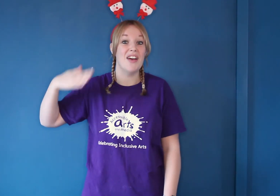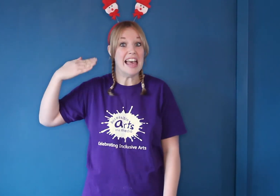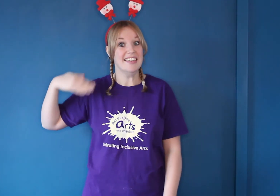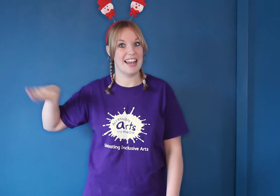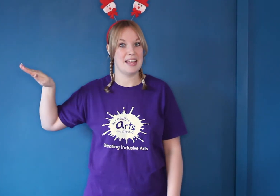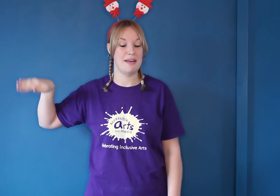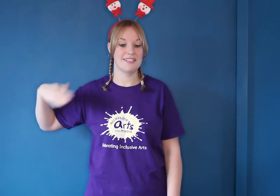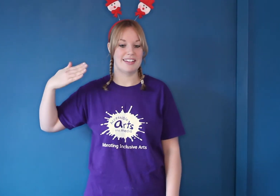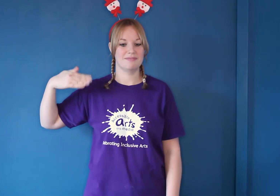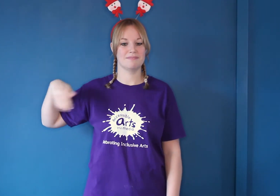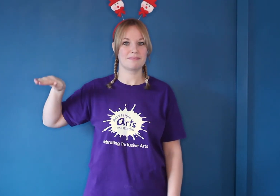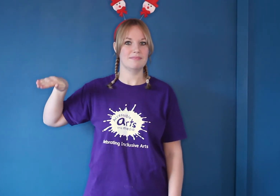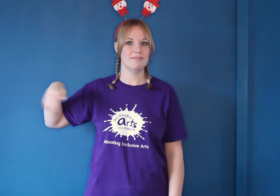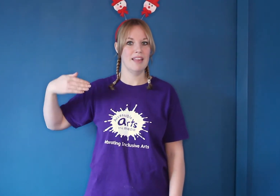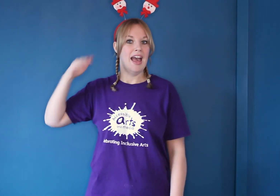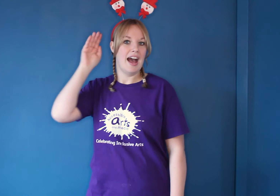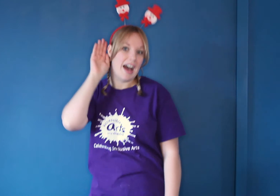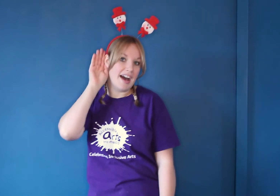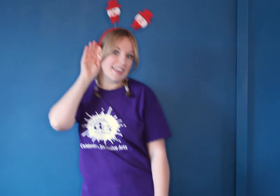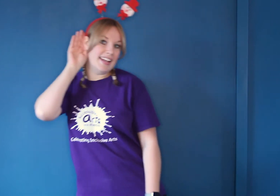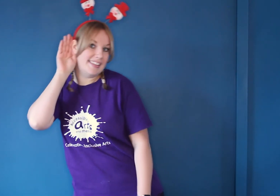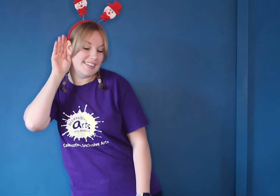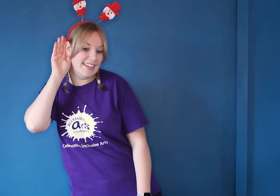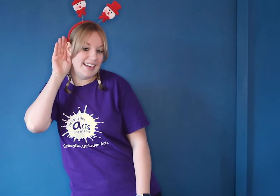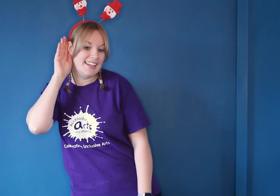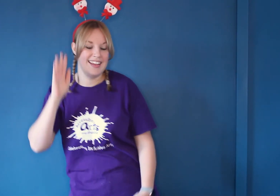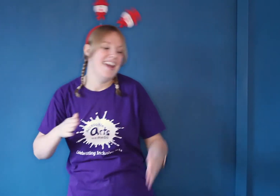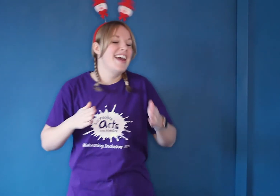Sleigh bells ring, are you listening?